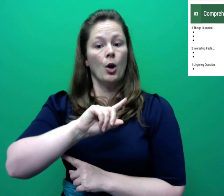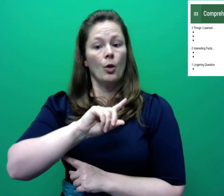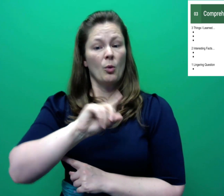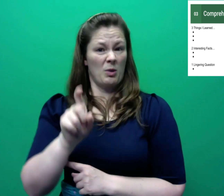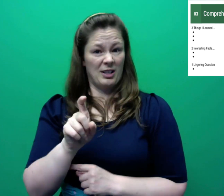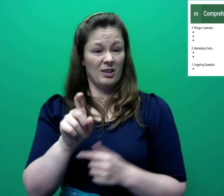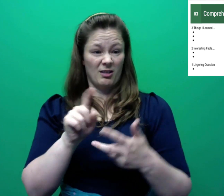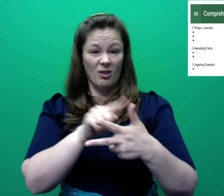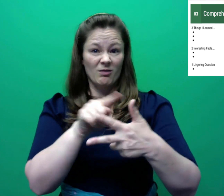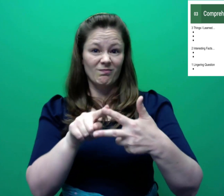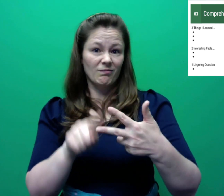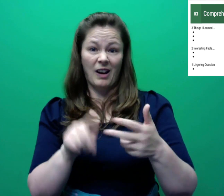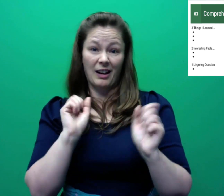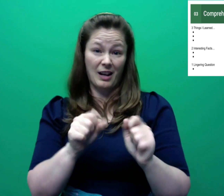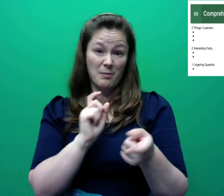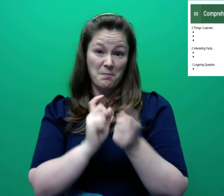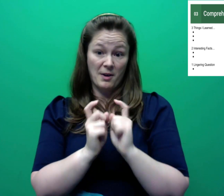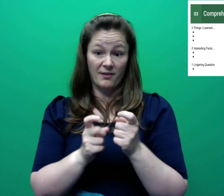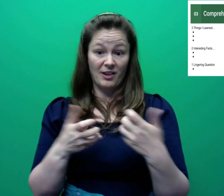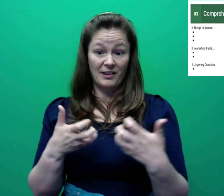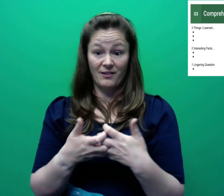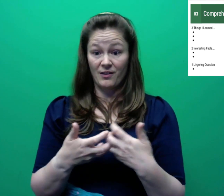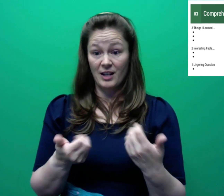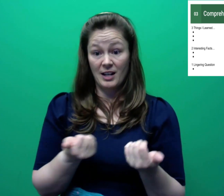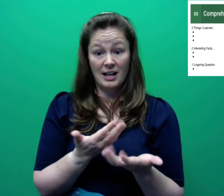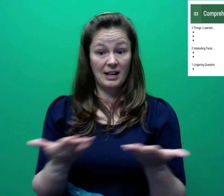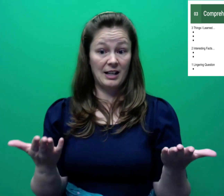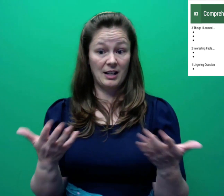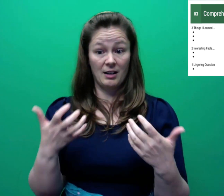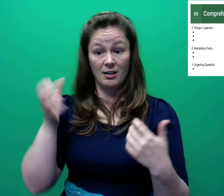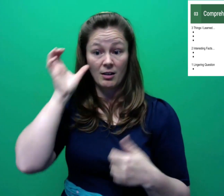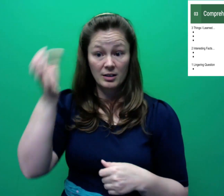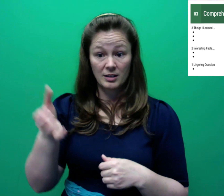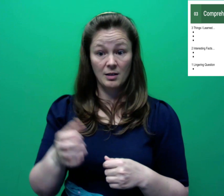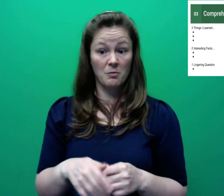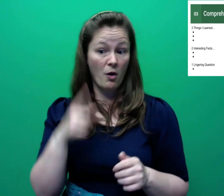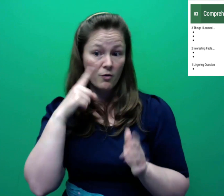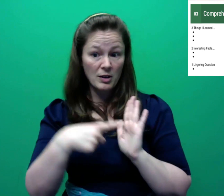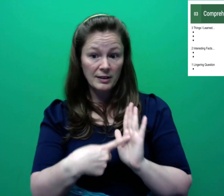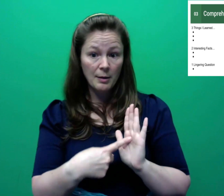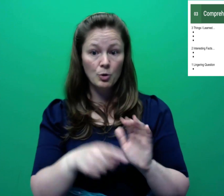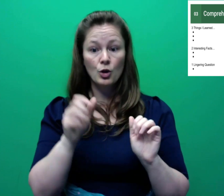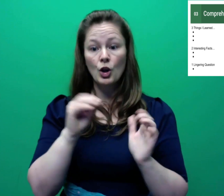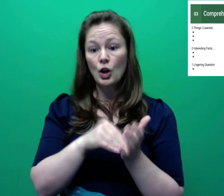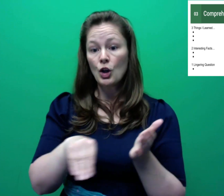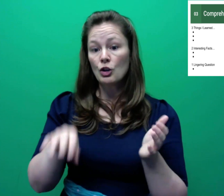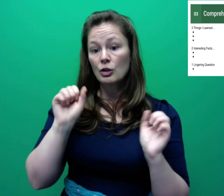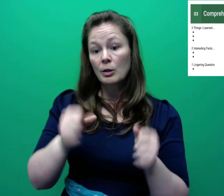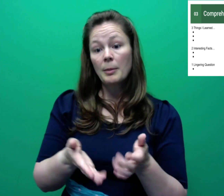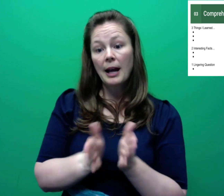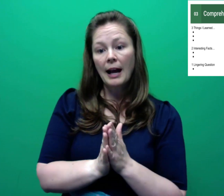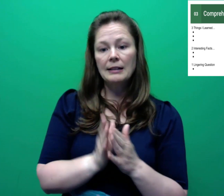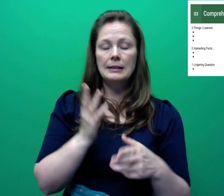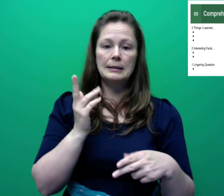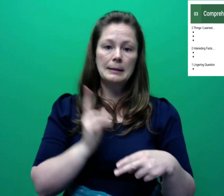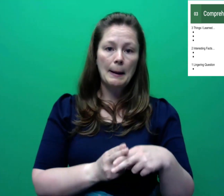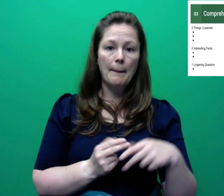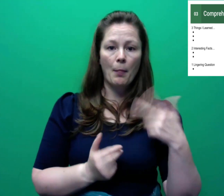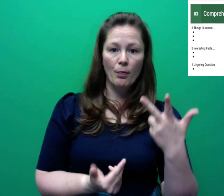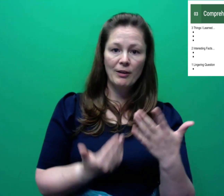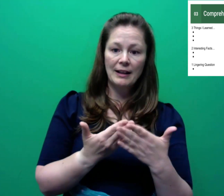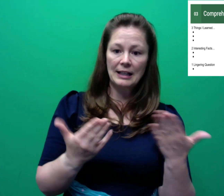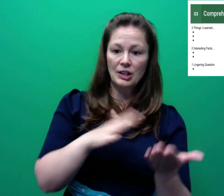The question prompts can be modified to fit any concept. For example students